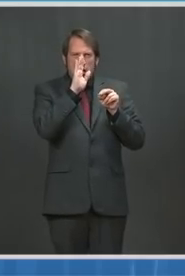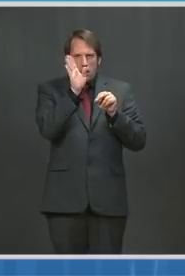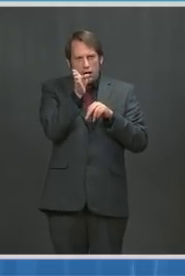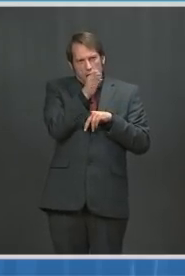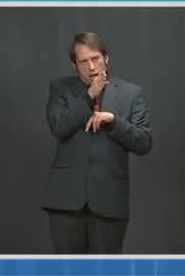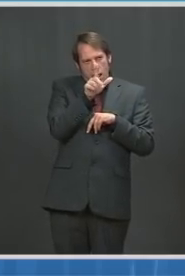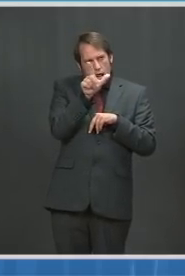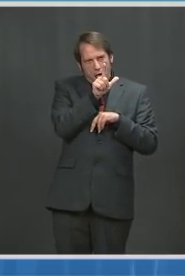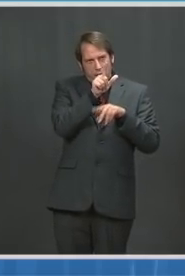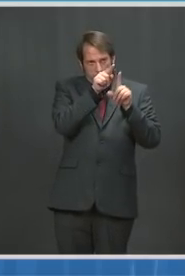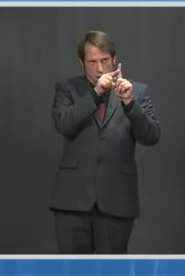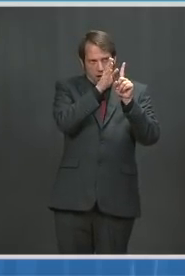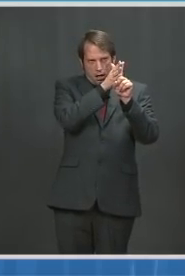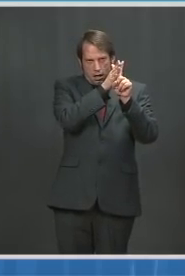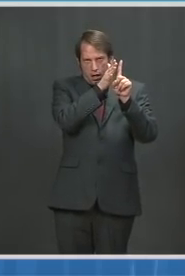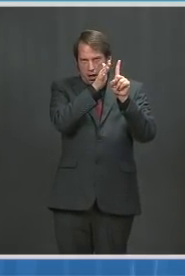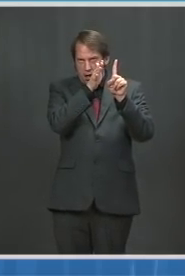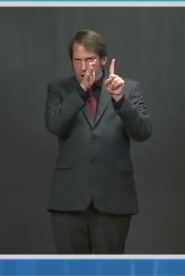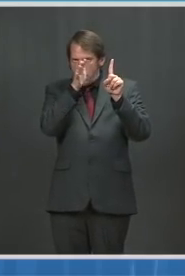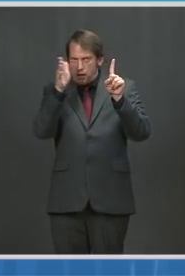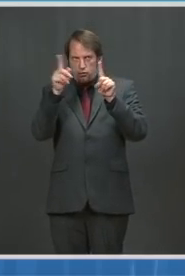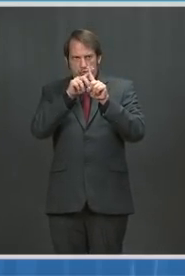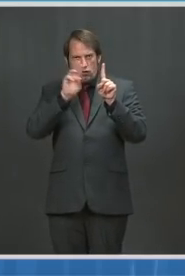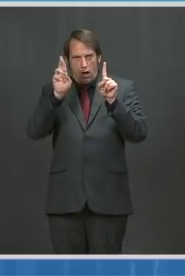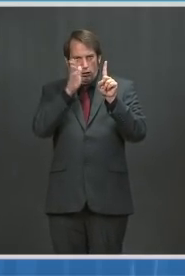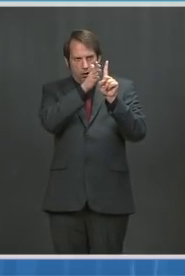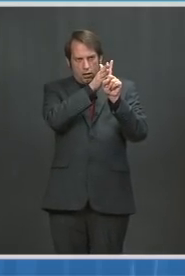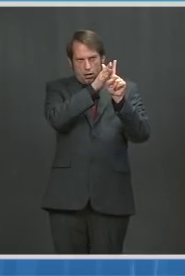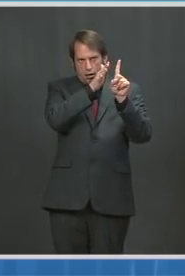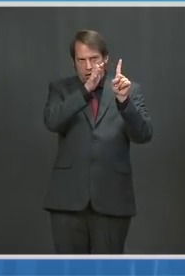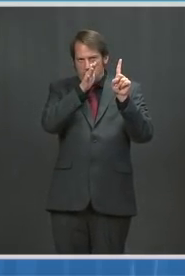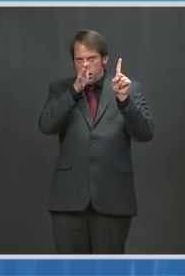notice that you have here, looking purely at binding antibodies,